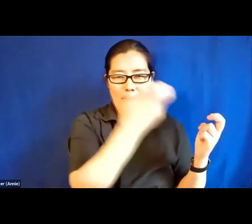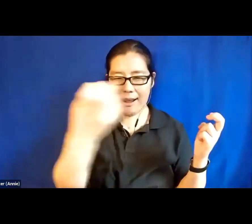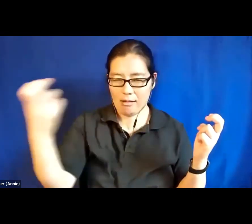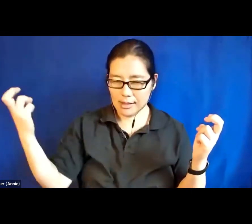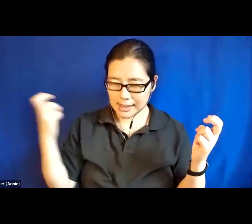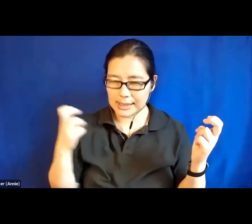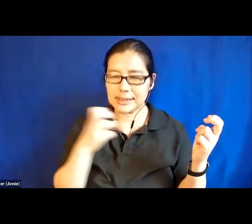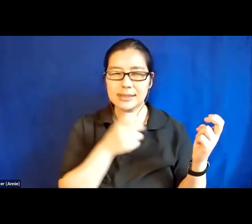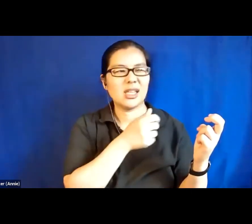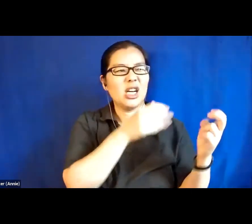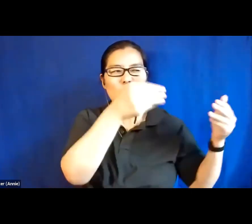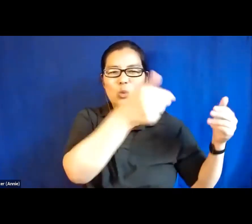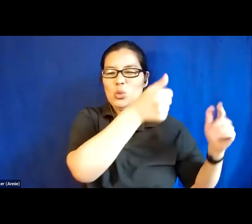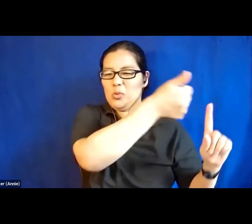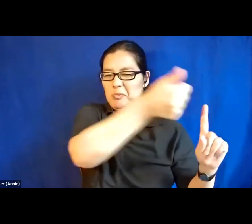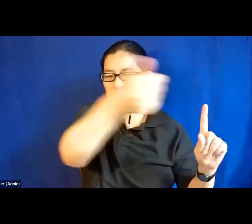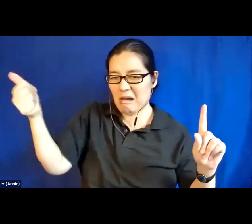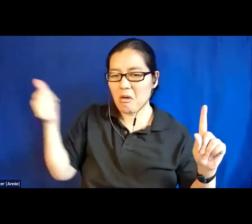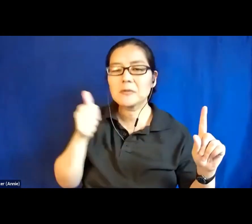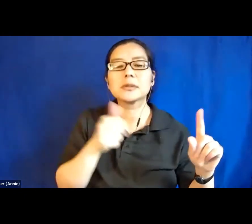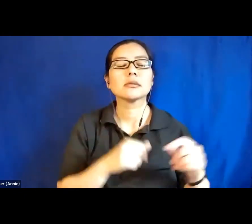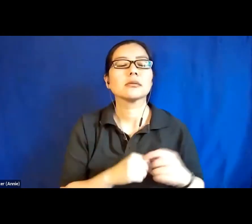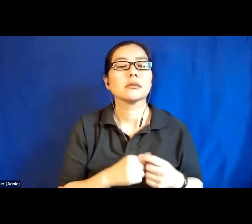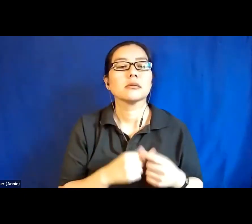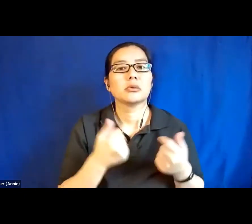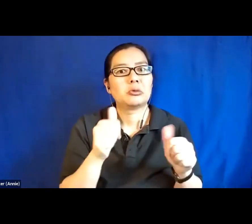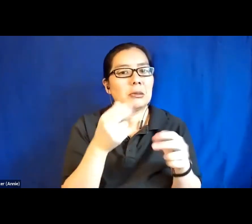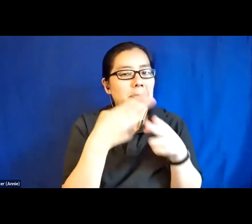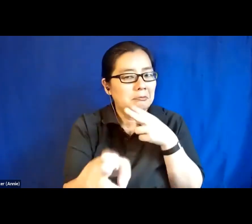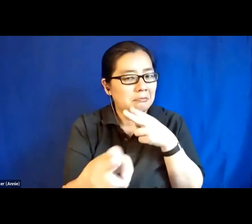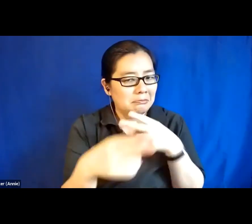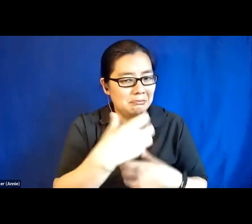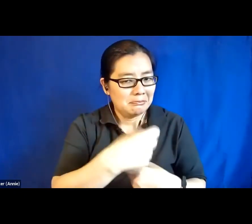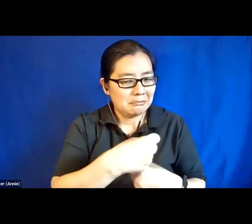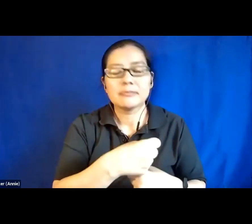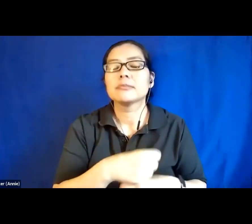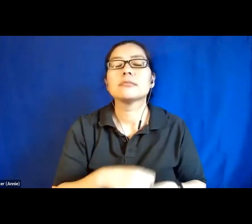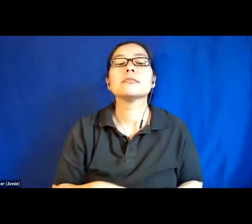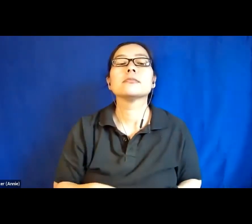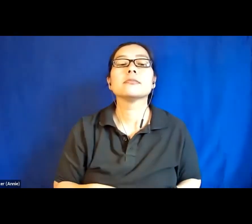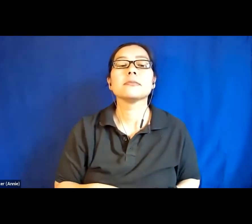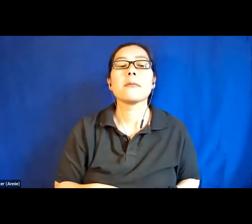to introduce themselves, try to be brief and in the introduction in introducing